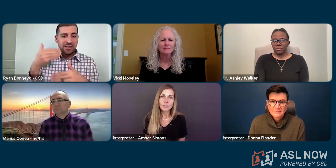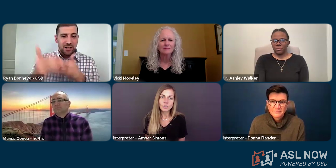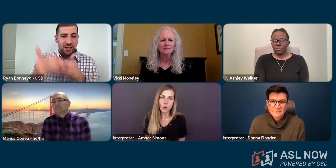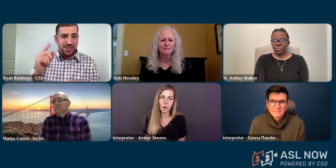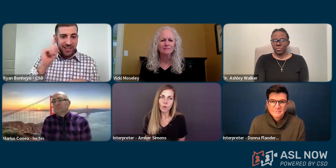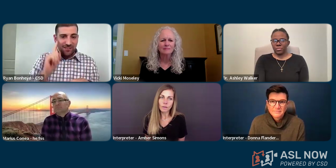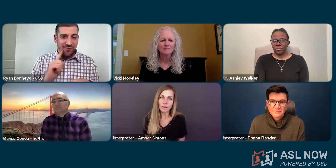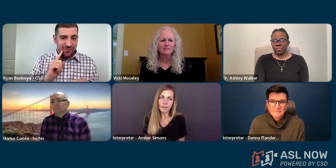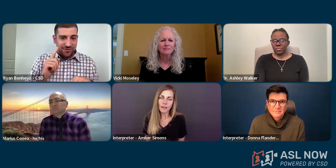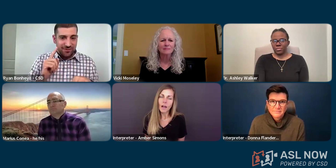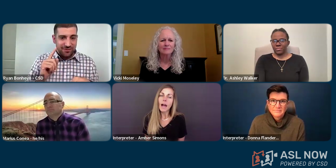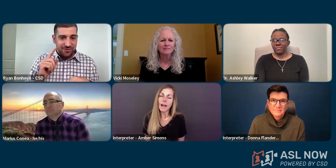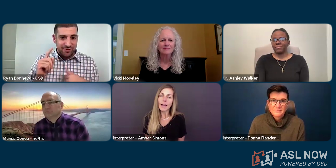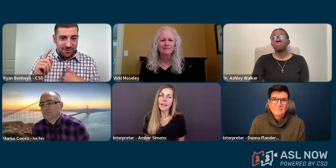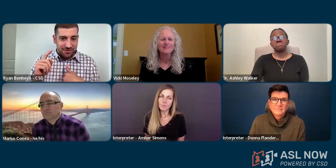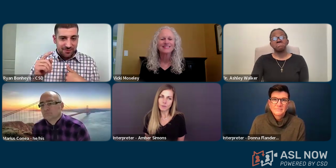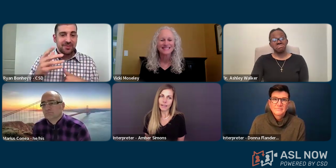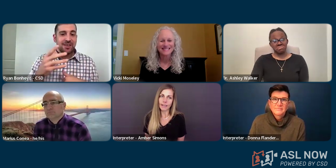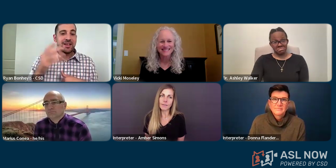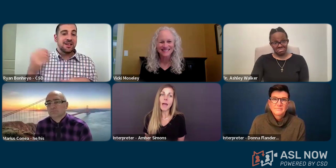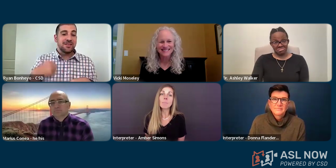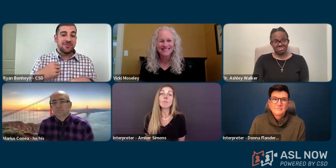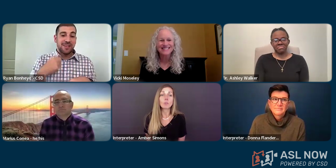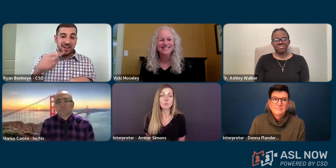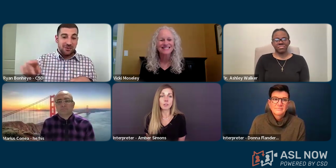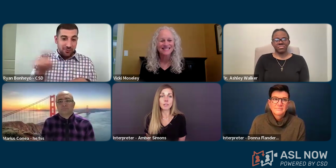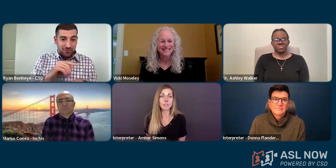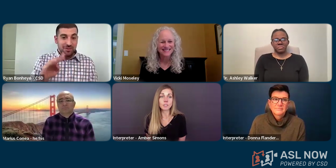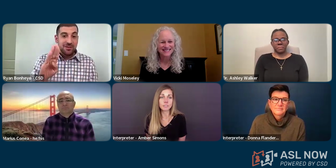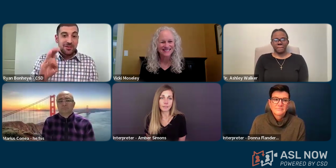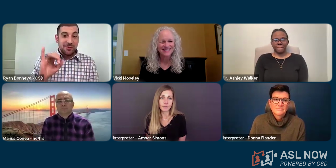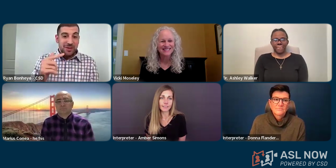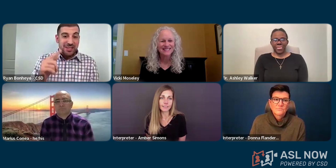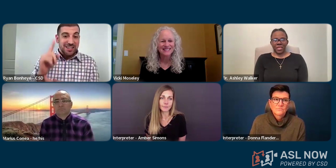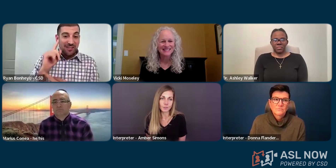So I, Ryan am a fourth generation deaf individual.